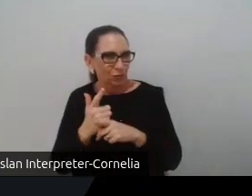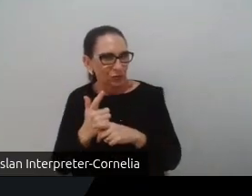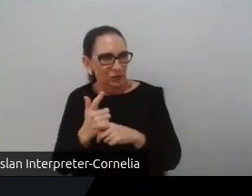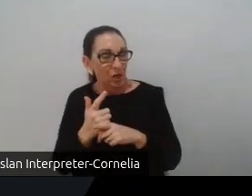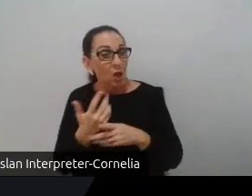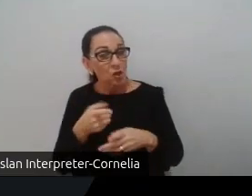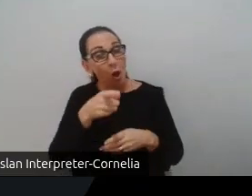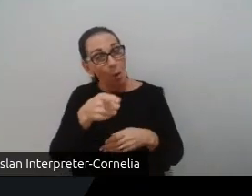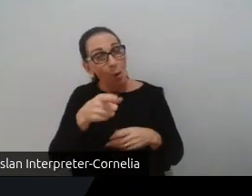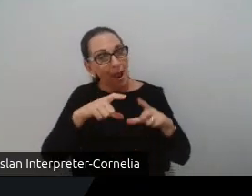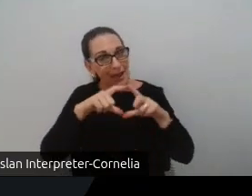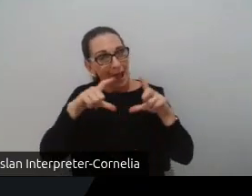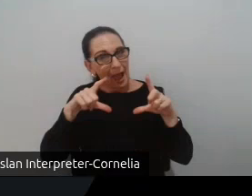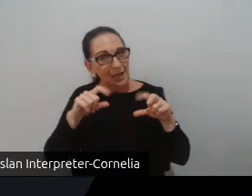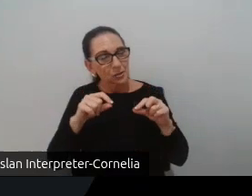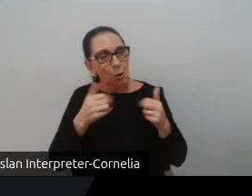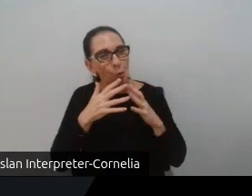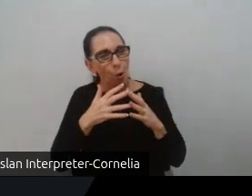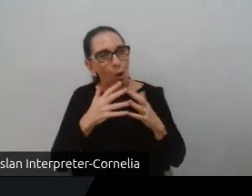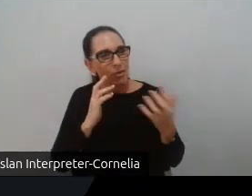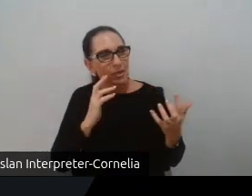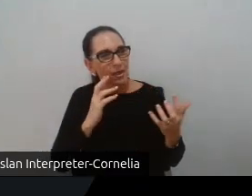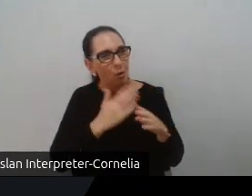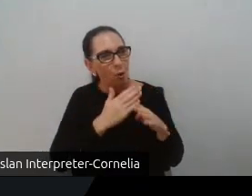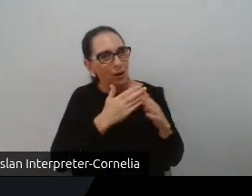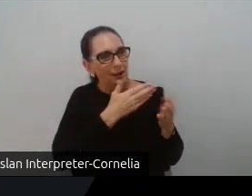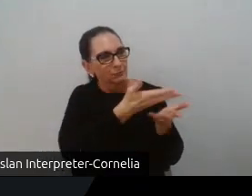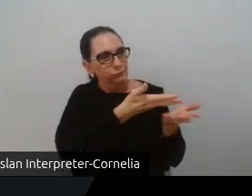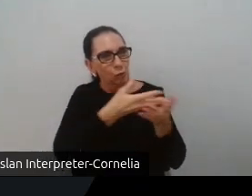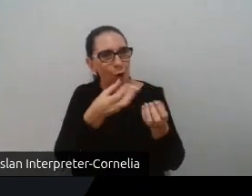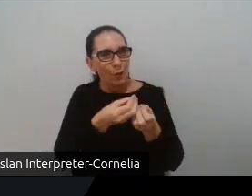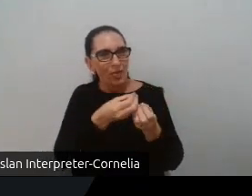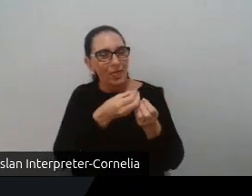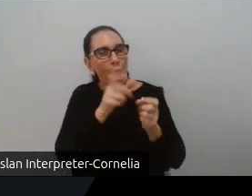set out when you're working with clients with the use of like the Blurred borders cards. Um if you